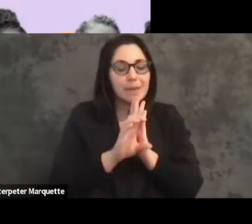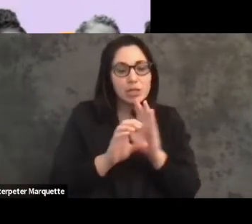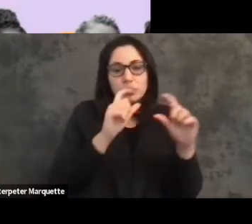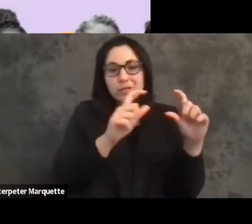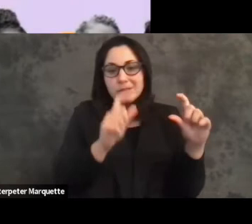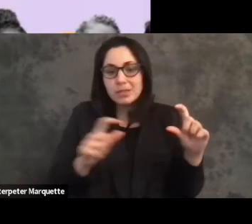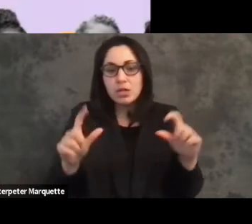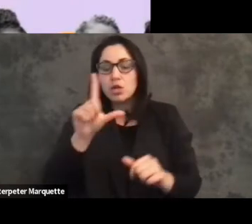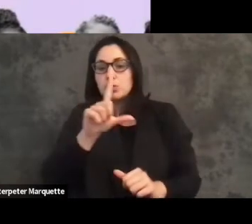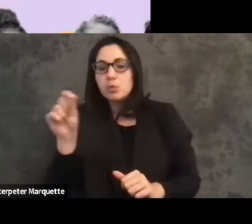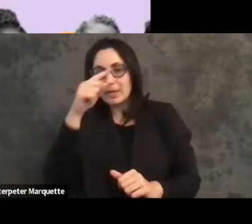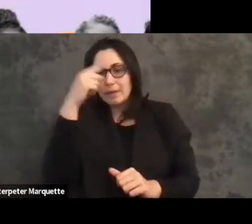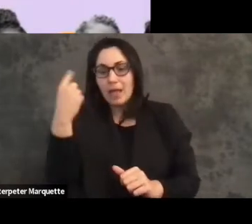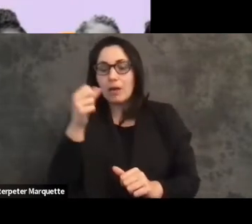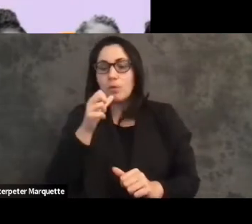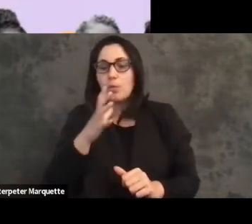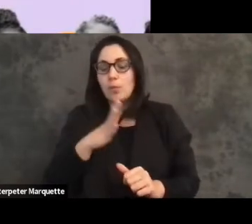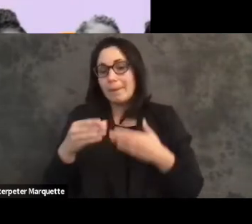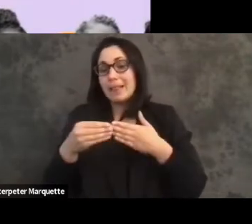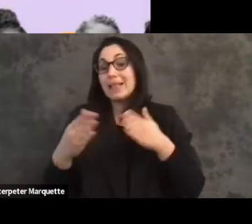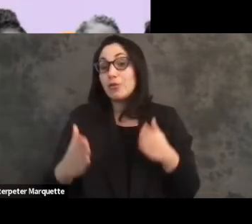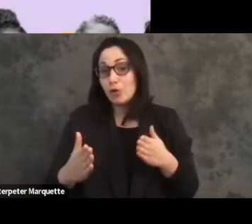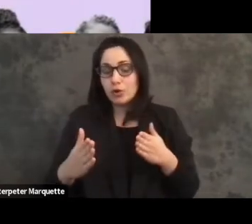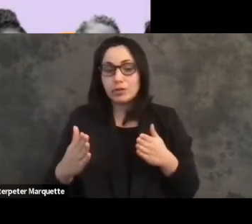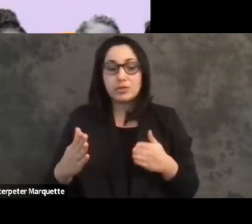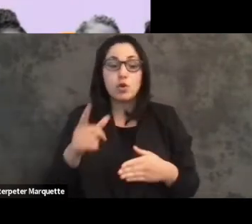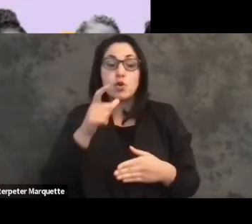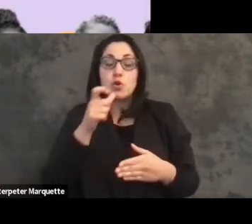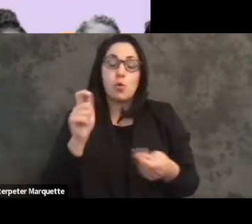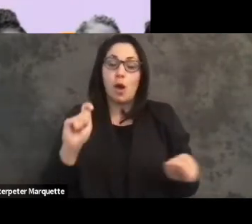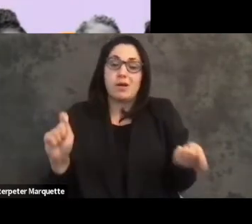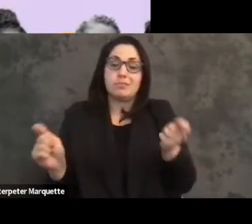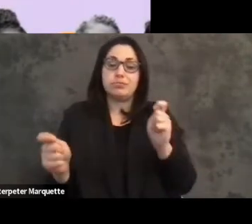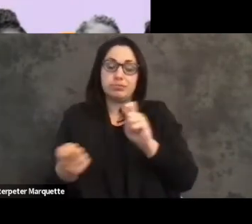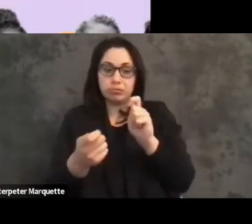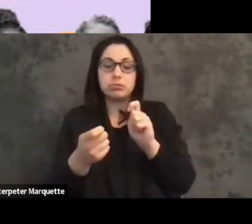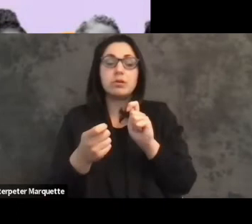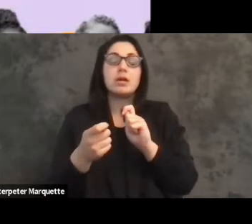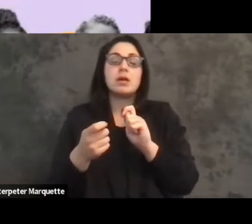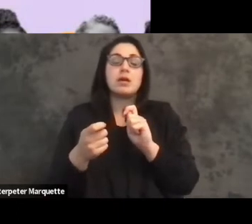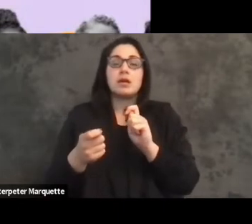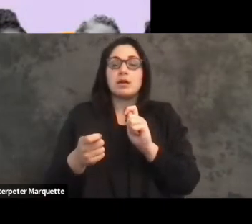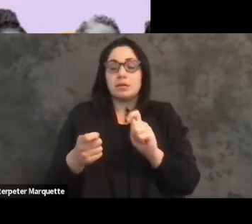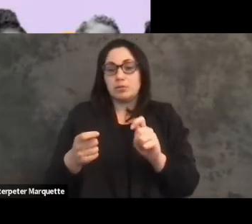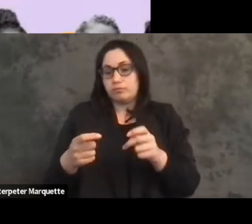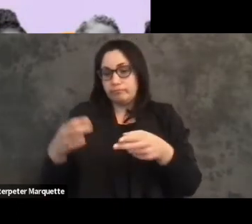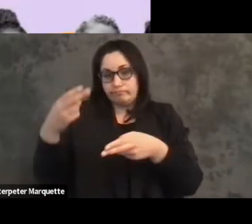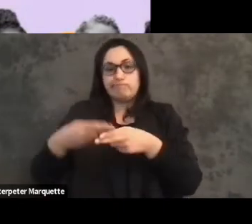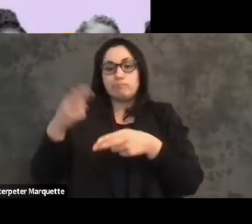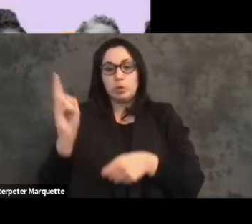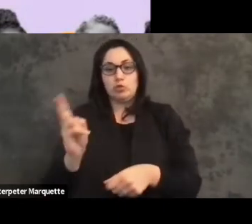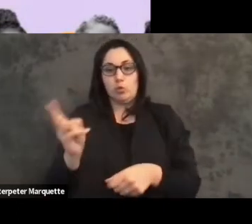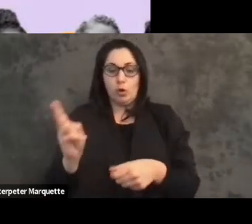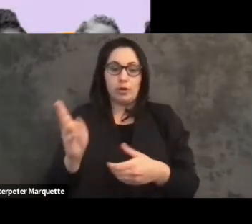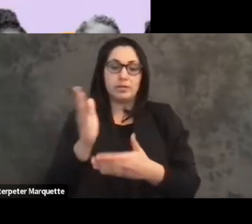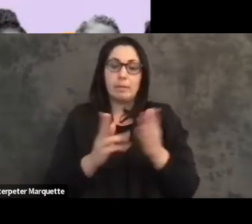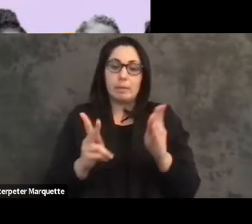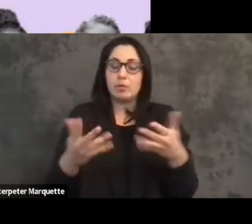women in the HIV movement. And along with a photo images featuring 20 Black women leaders,